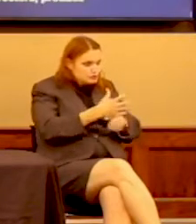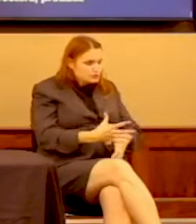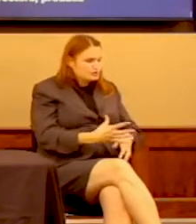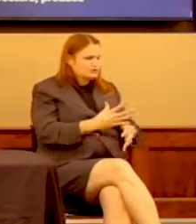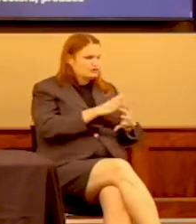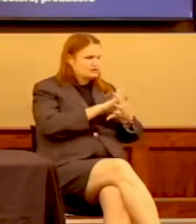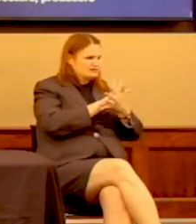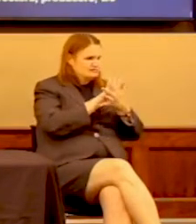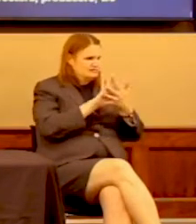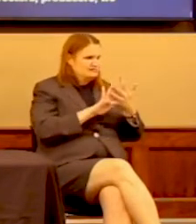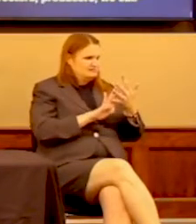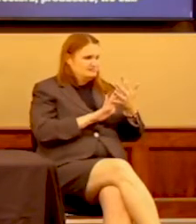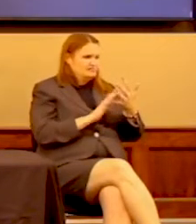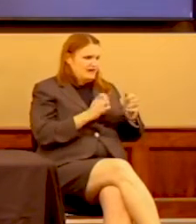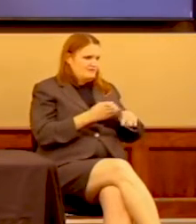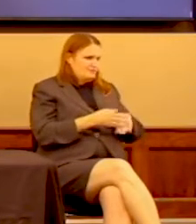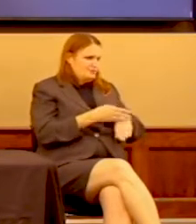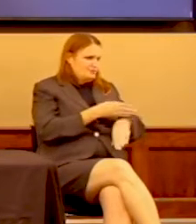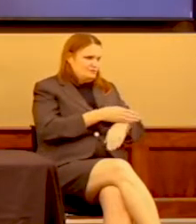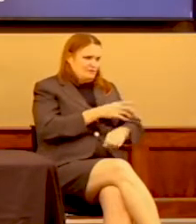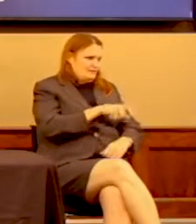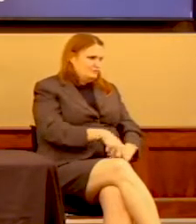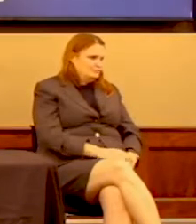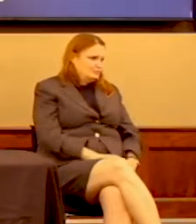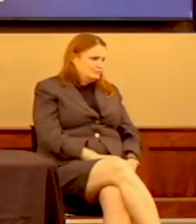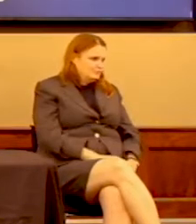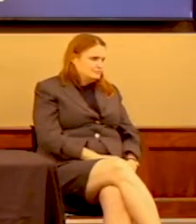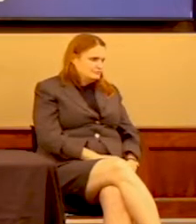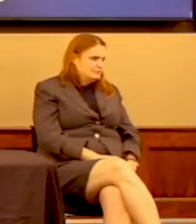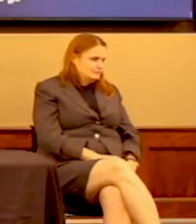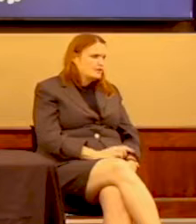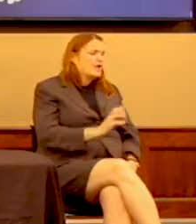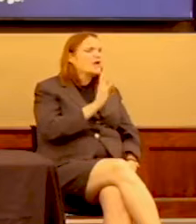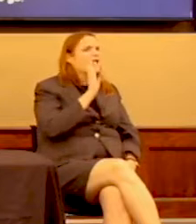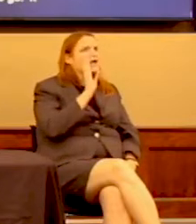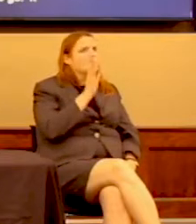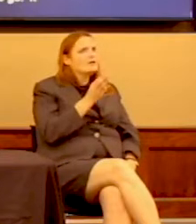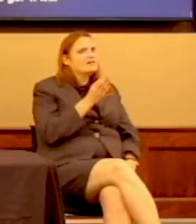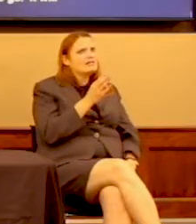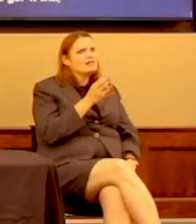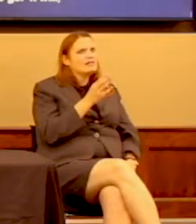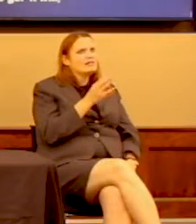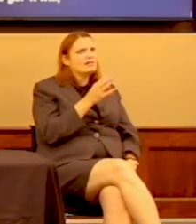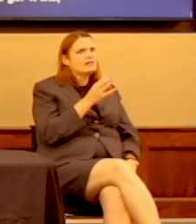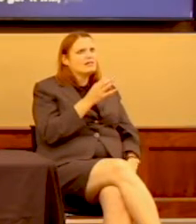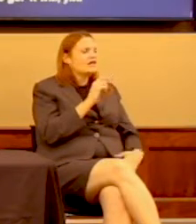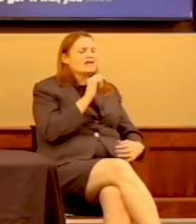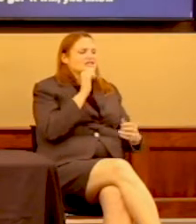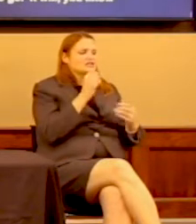way to go it will you know it's it's not a battle